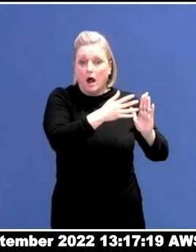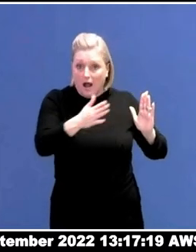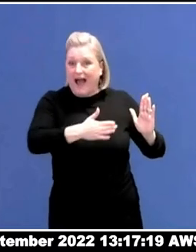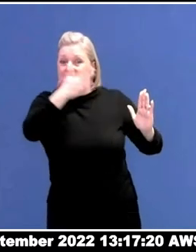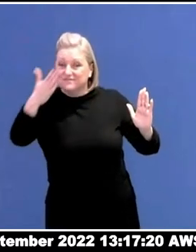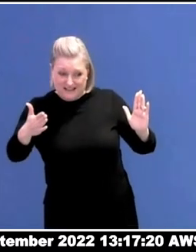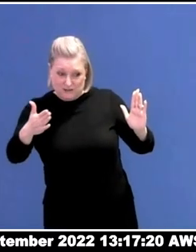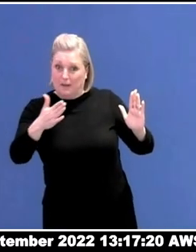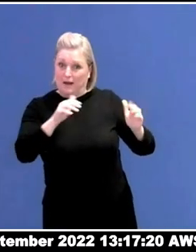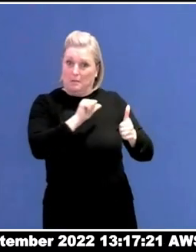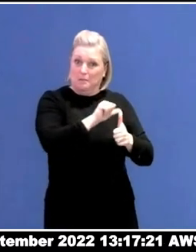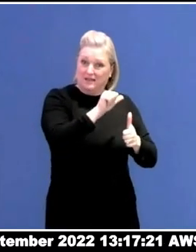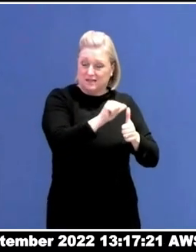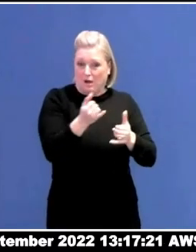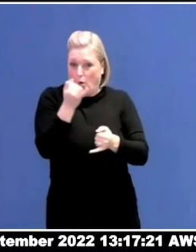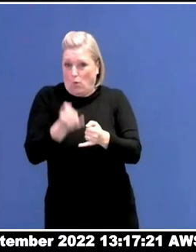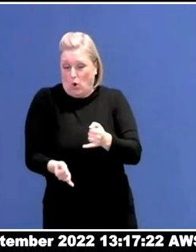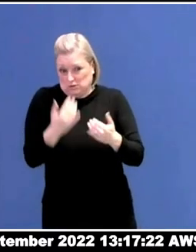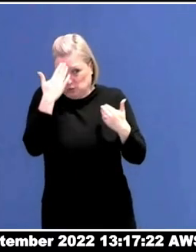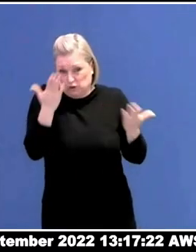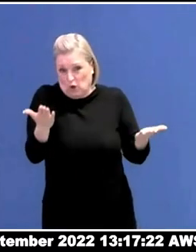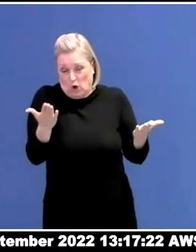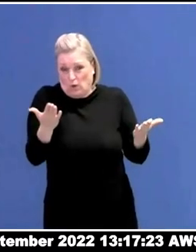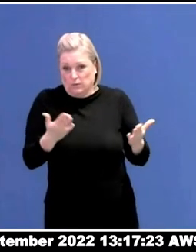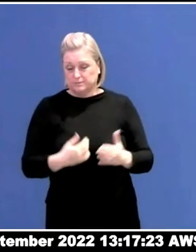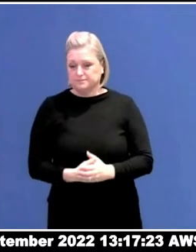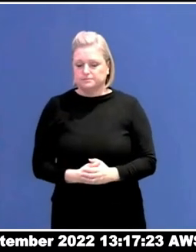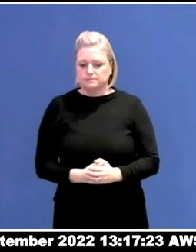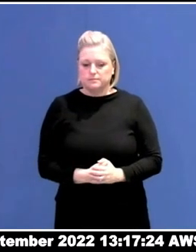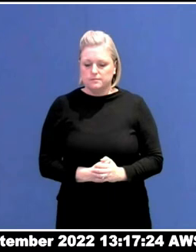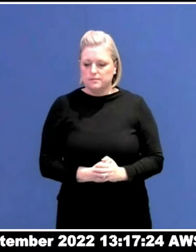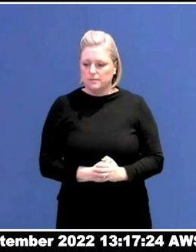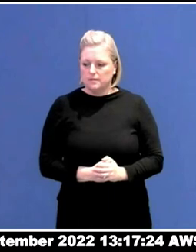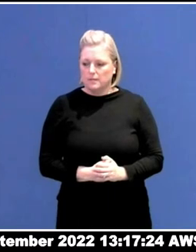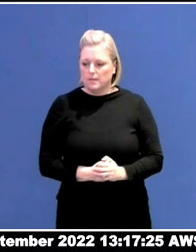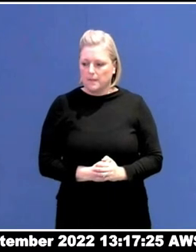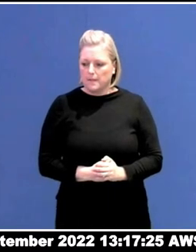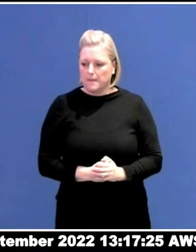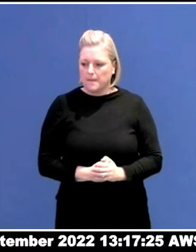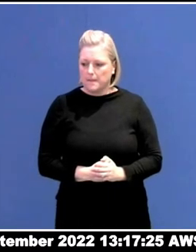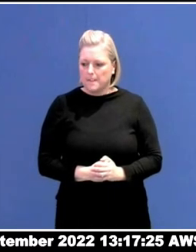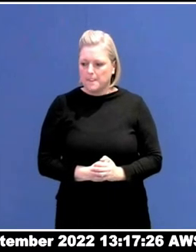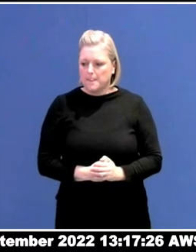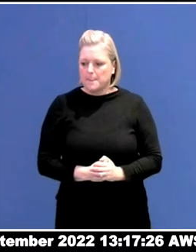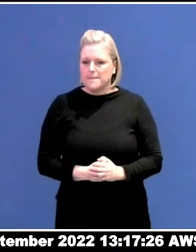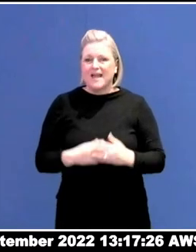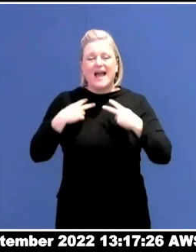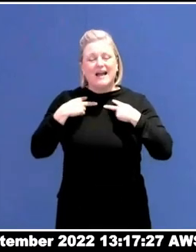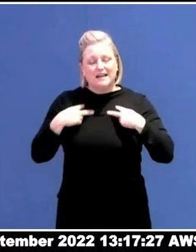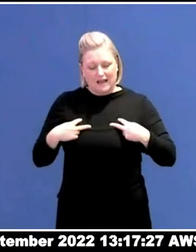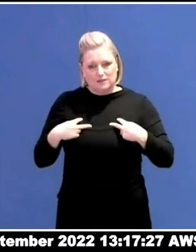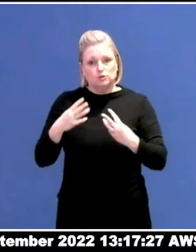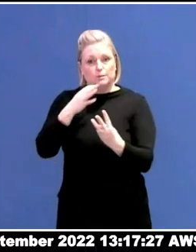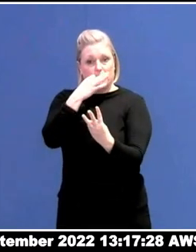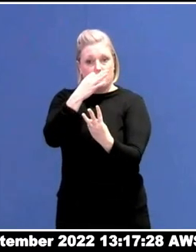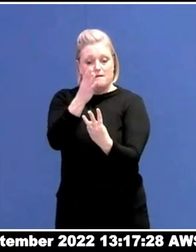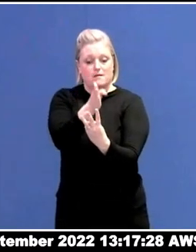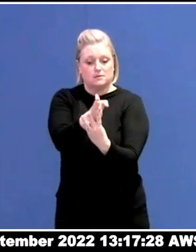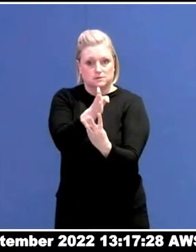Ms Sharma, do I take it from reading your statement that you would say